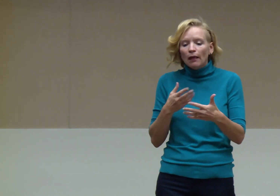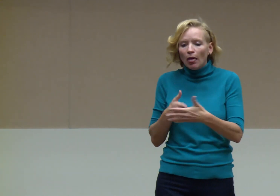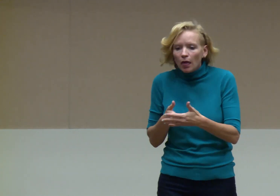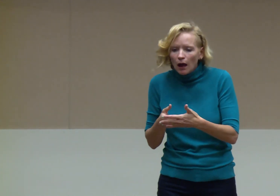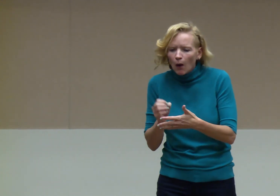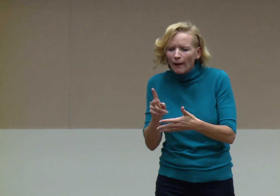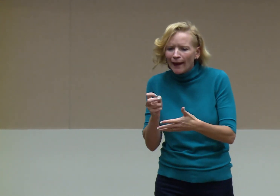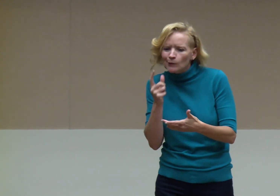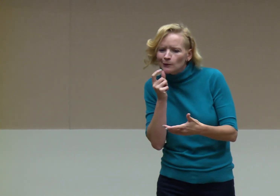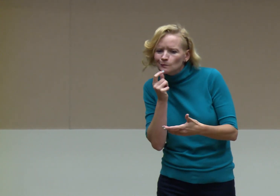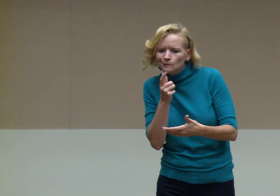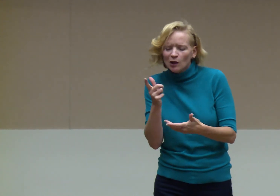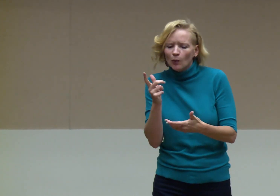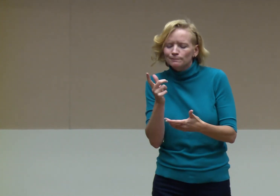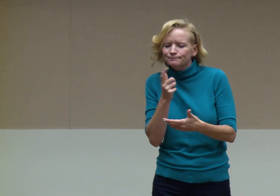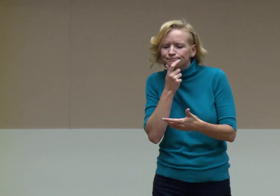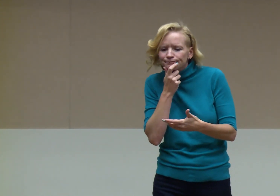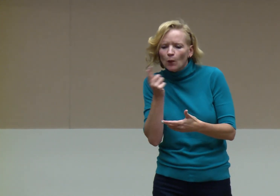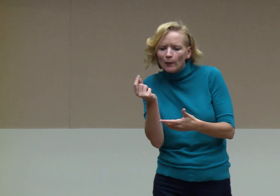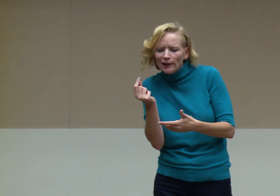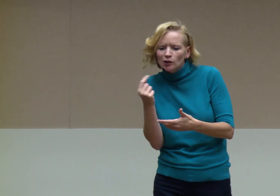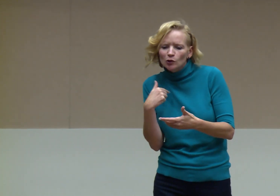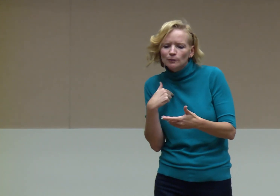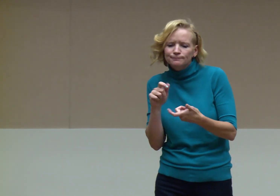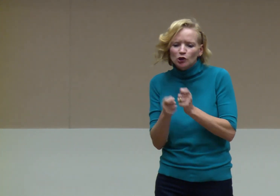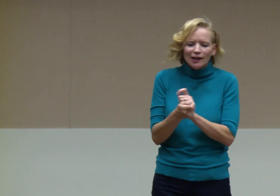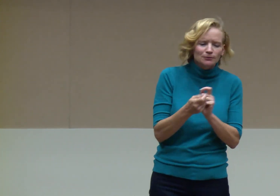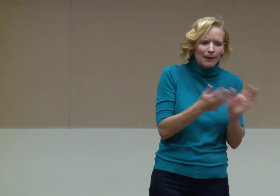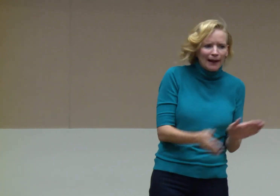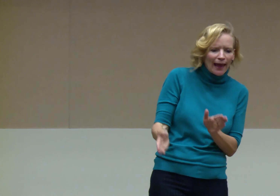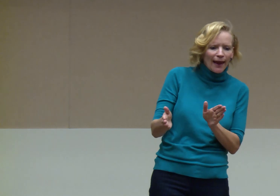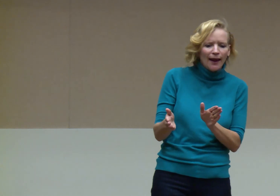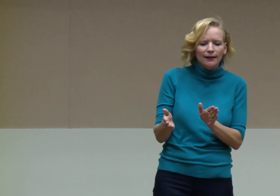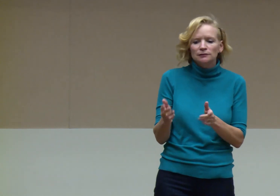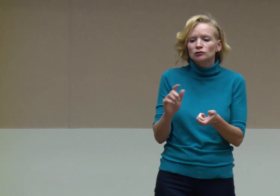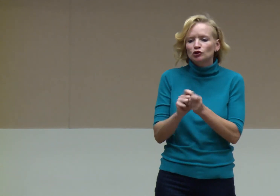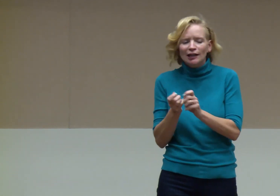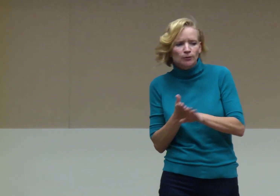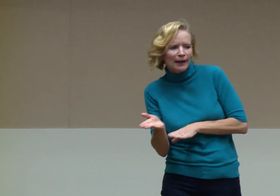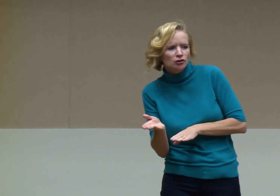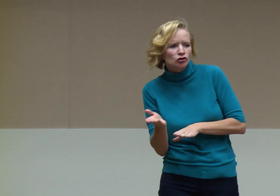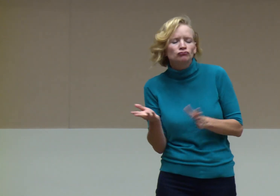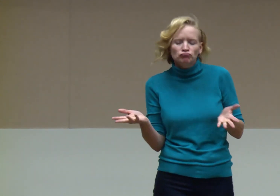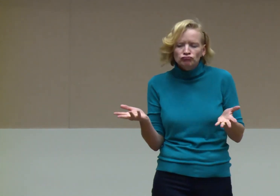Sometimes they face an obstacle and they wonder what they do, figure out if they should change their plan,